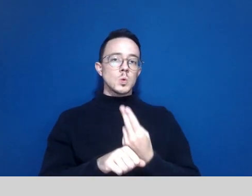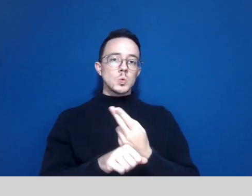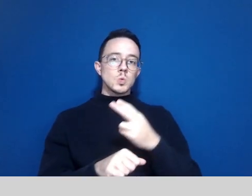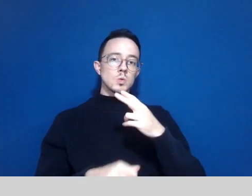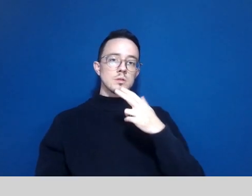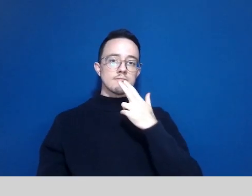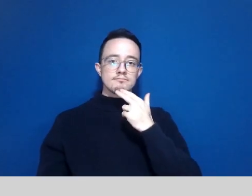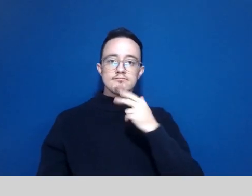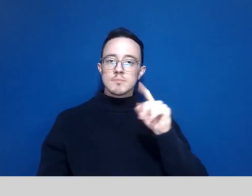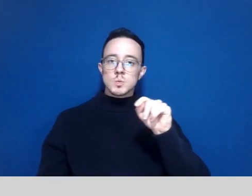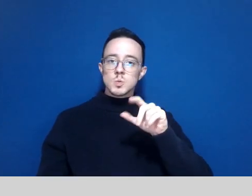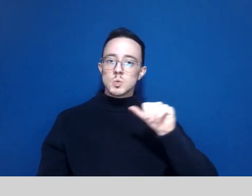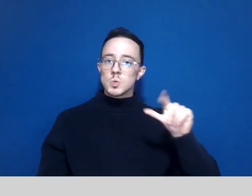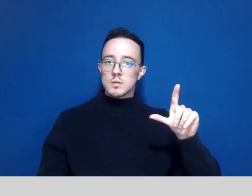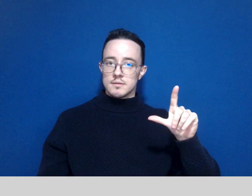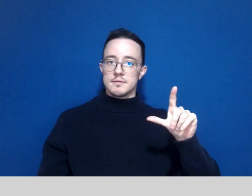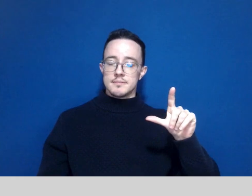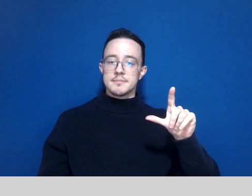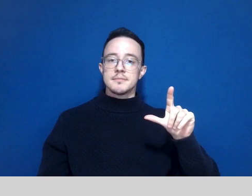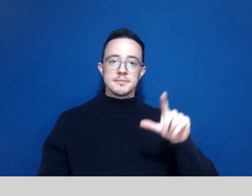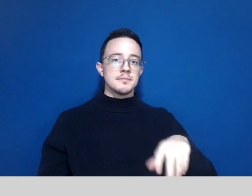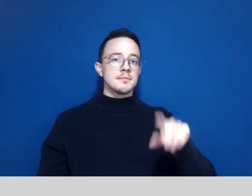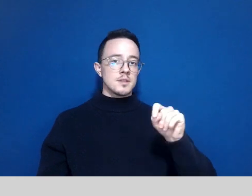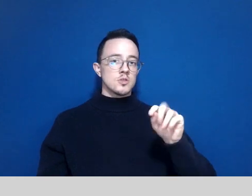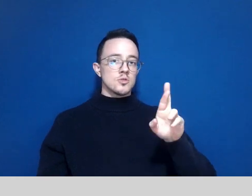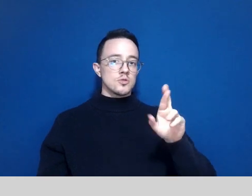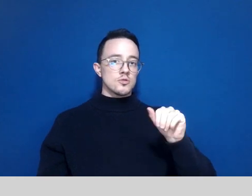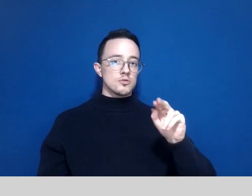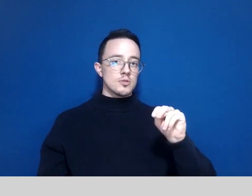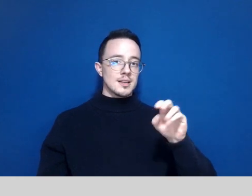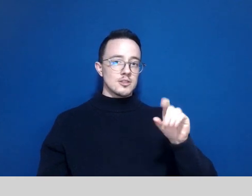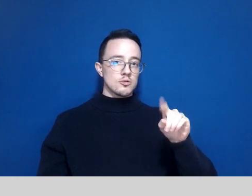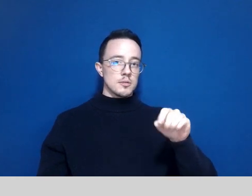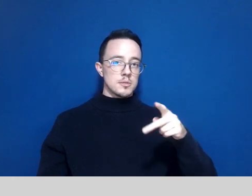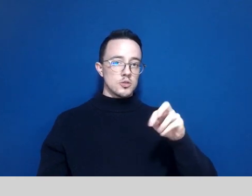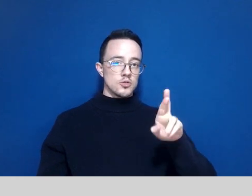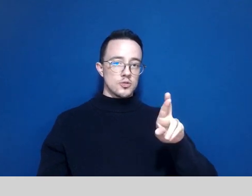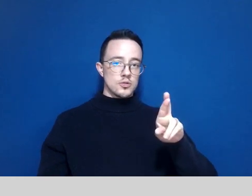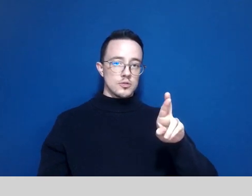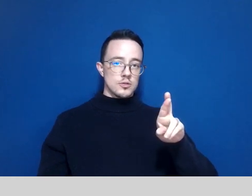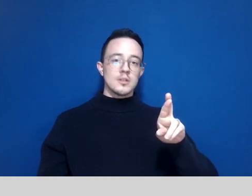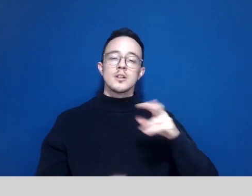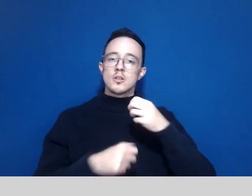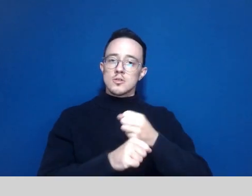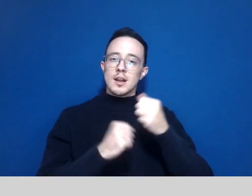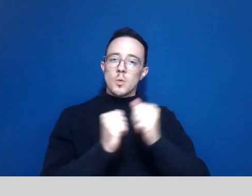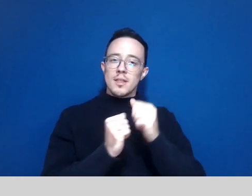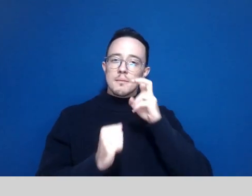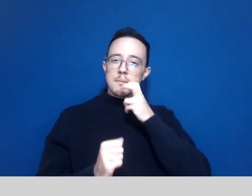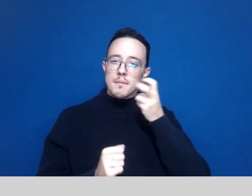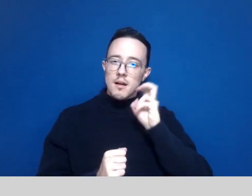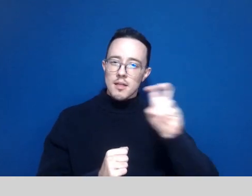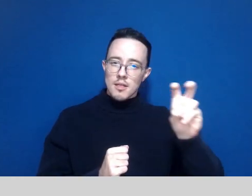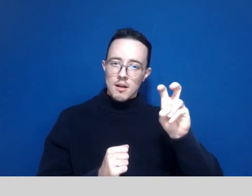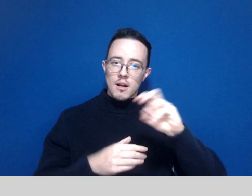It is a Python wrapper around Boto3. So if you're familiar with the Boto package,